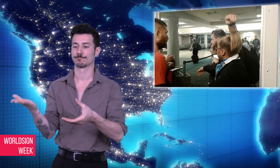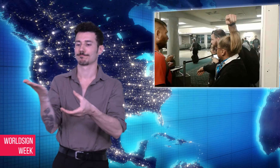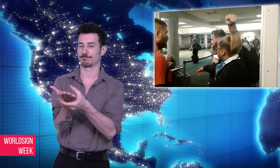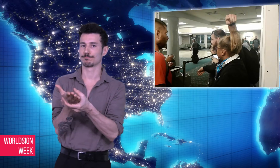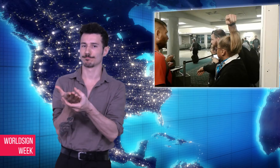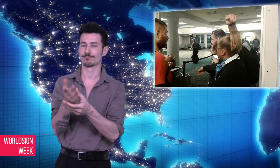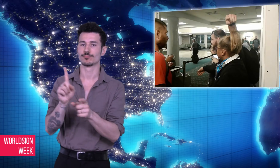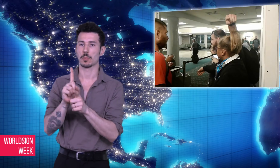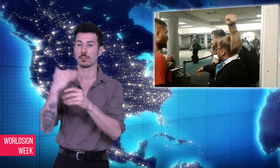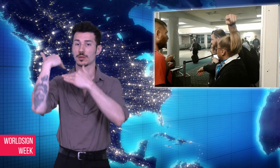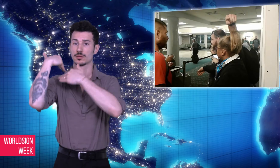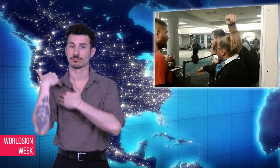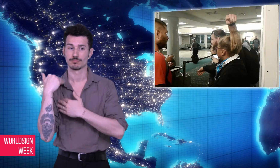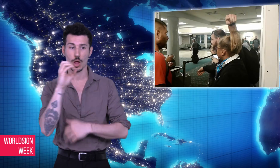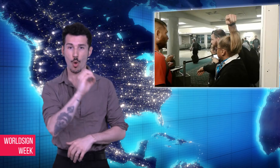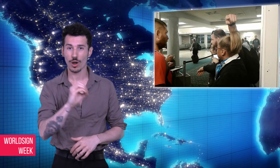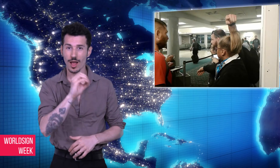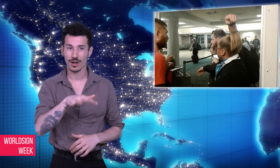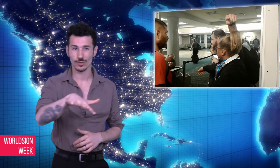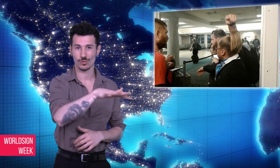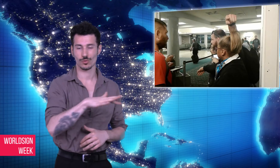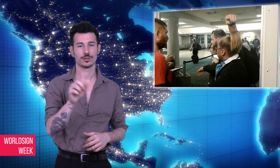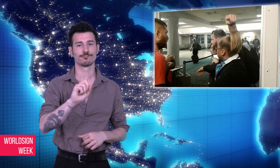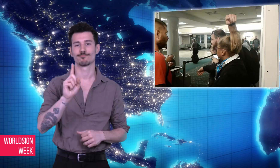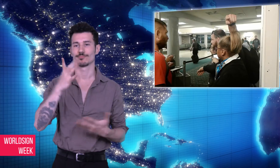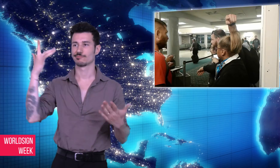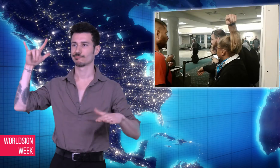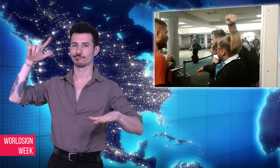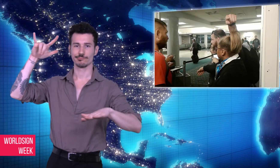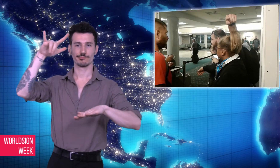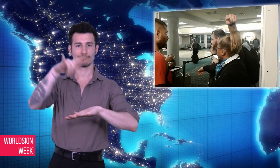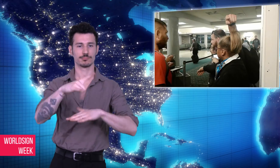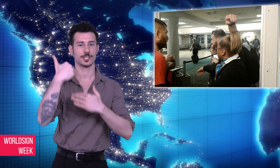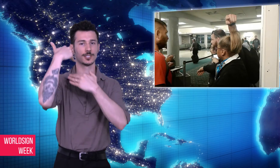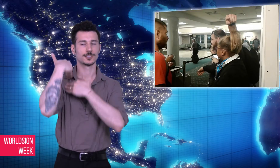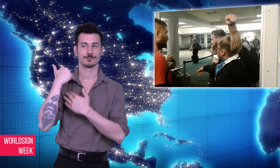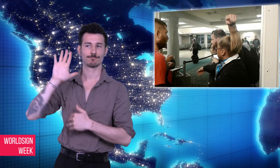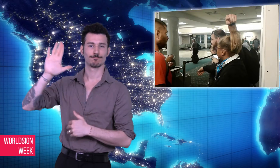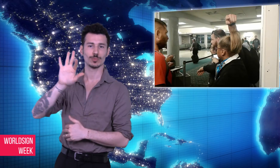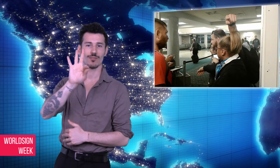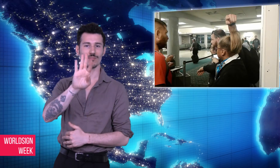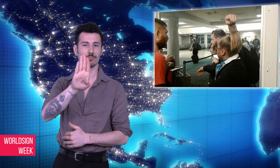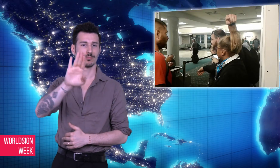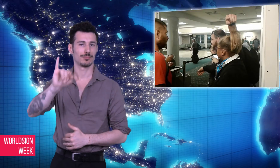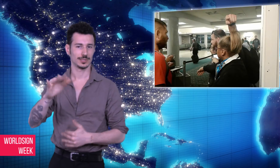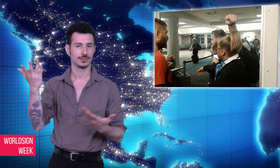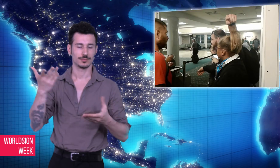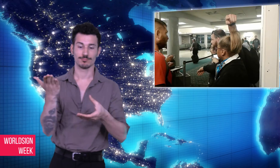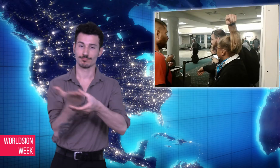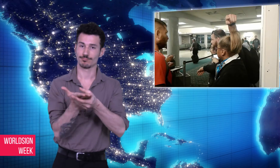Department spokeswoman Michelle Guido said the incident report has been